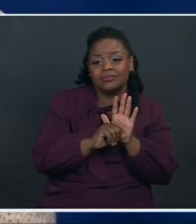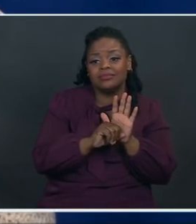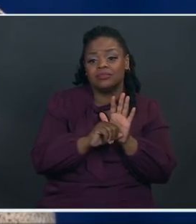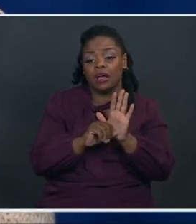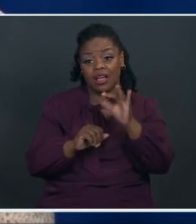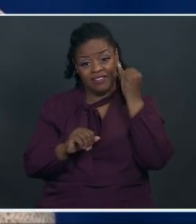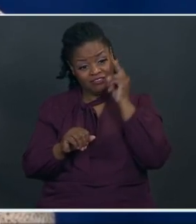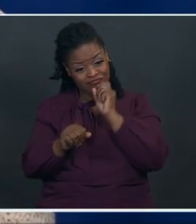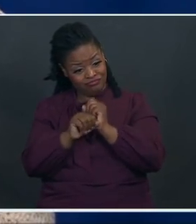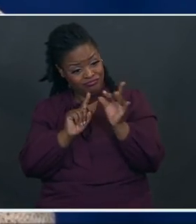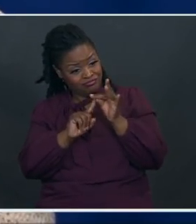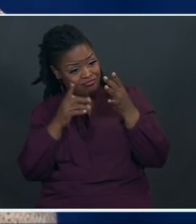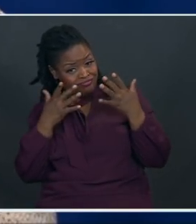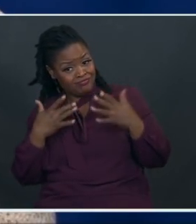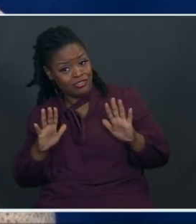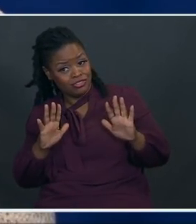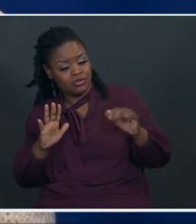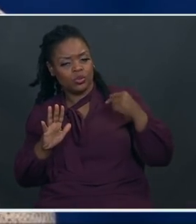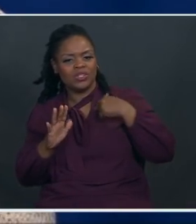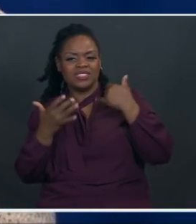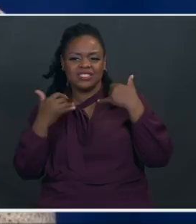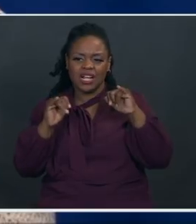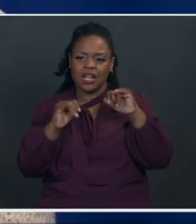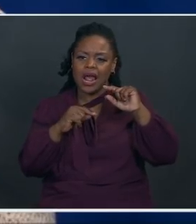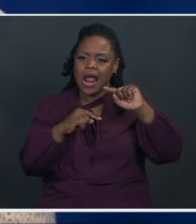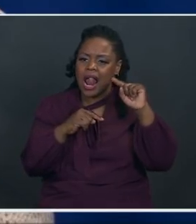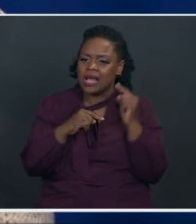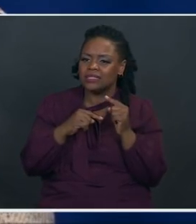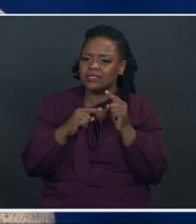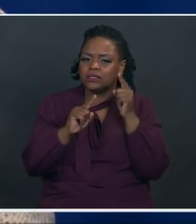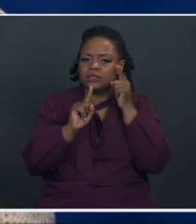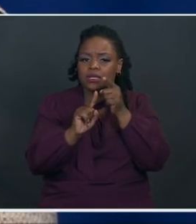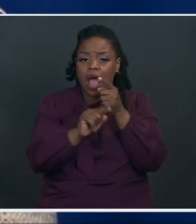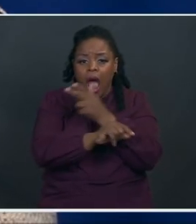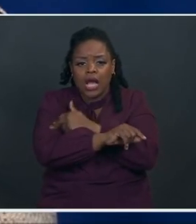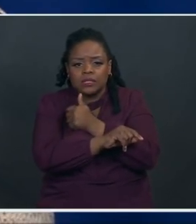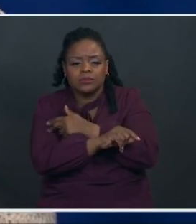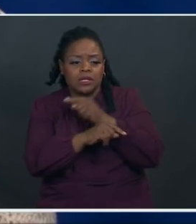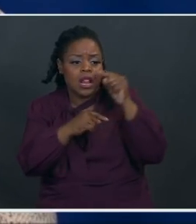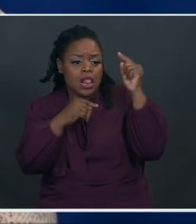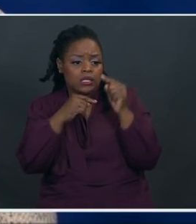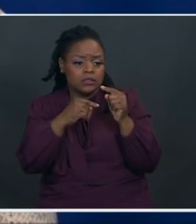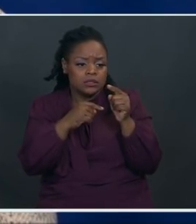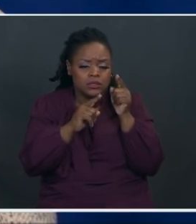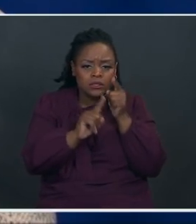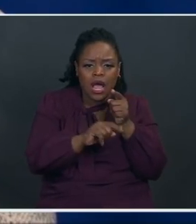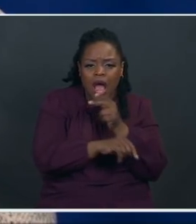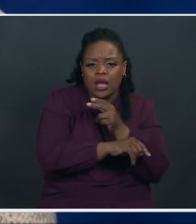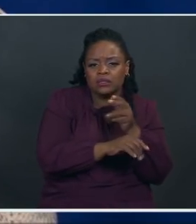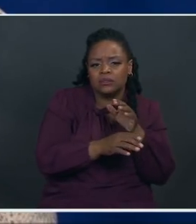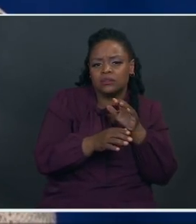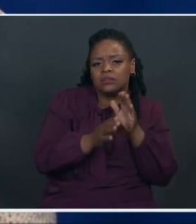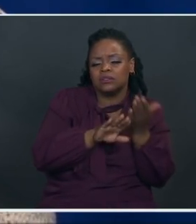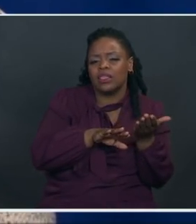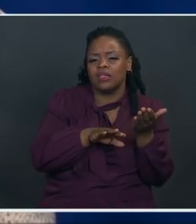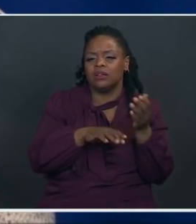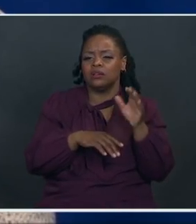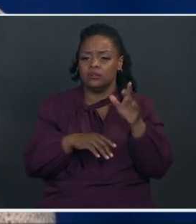So that includes ensuring access to PPE, testing, treatments, and vaccines. It also includes making it possible